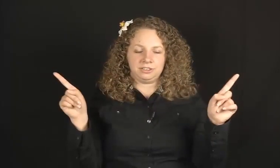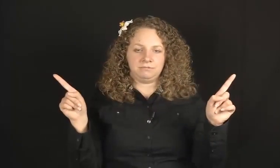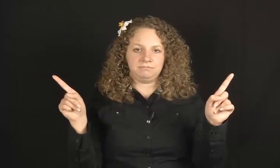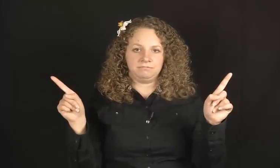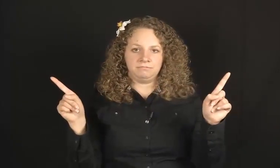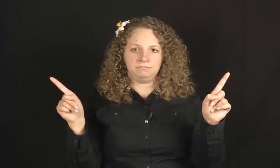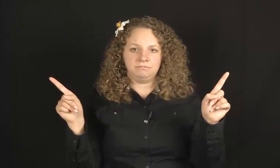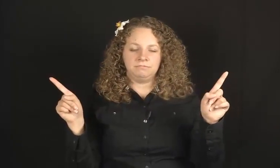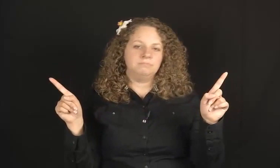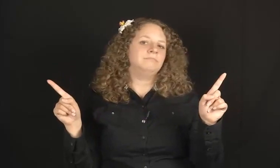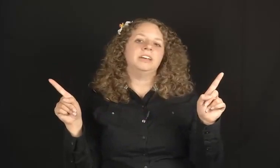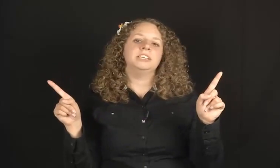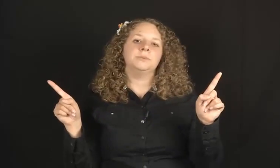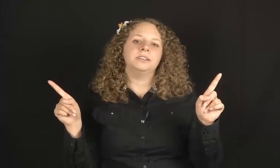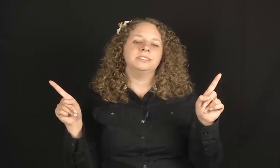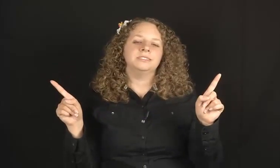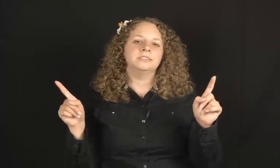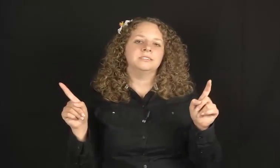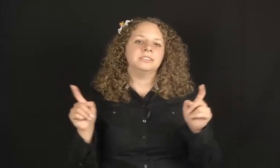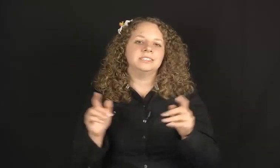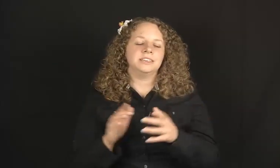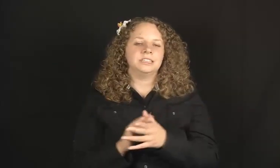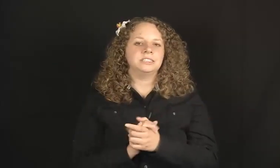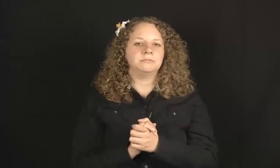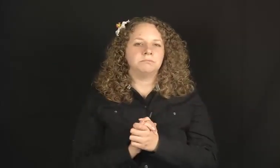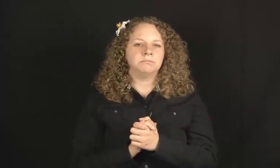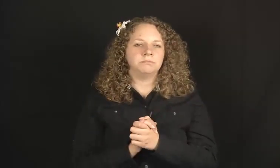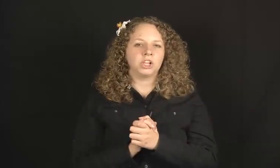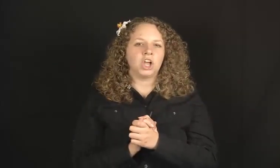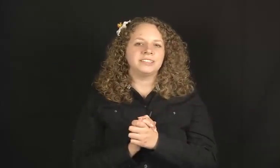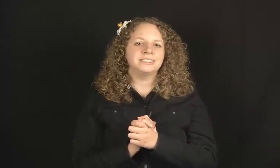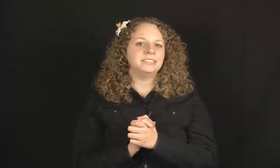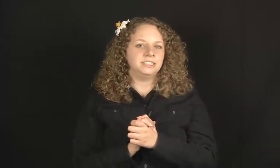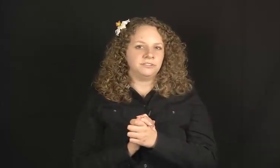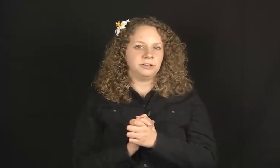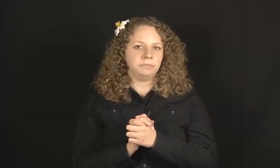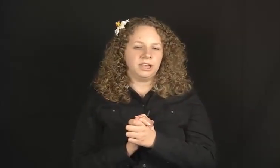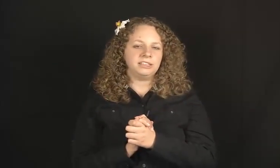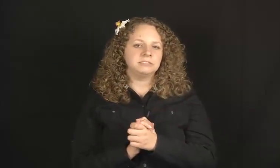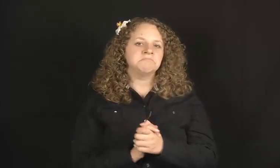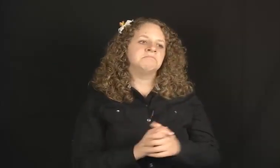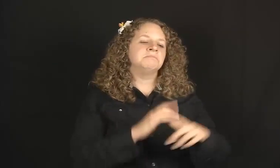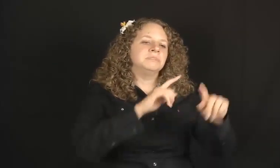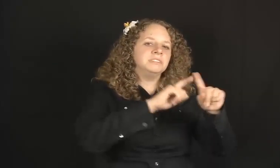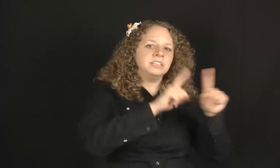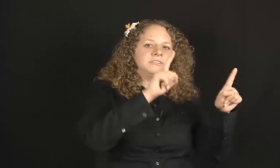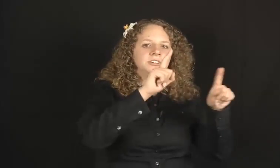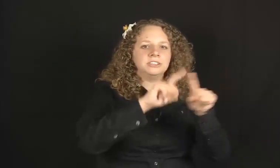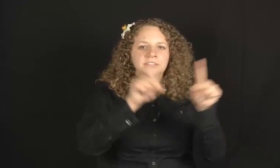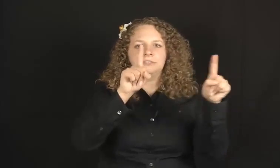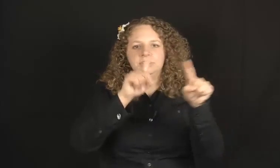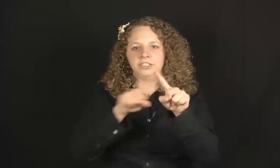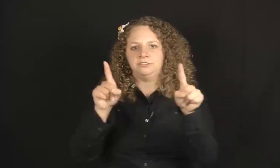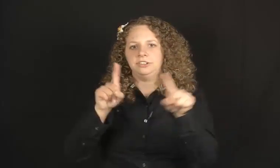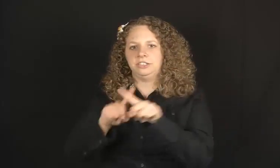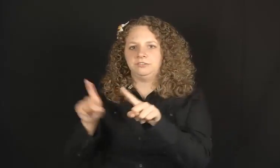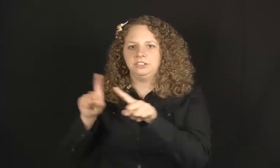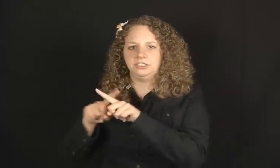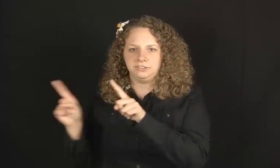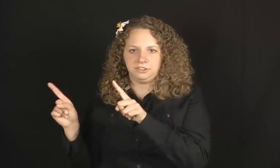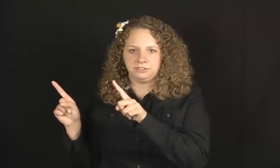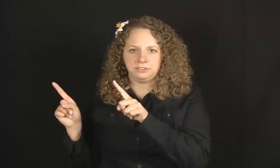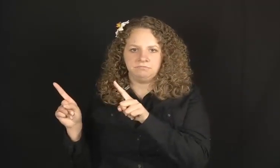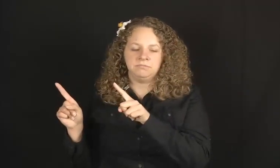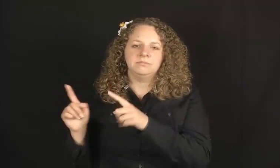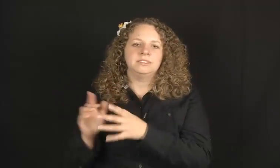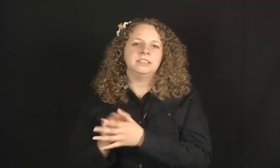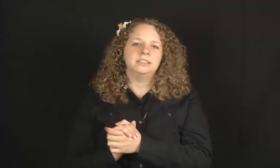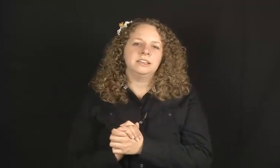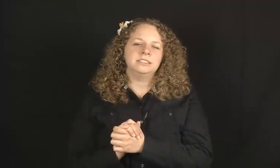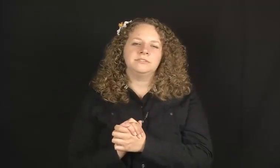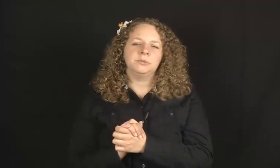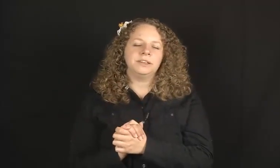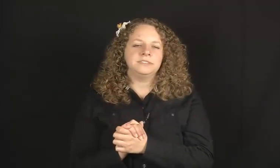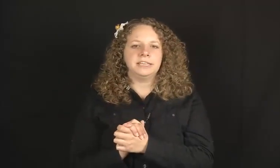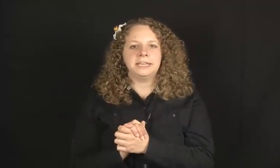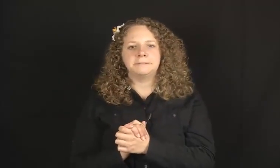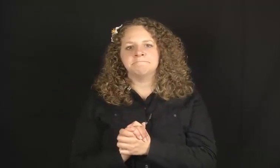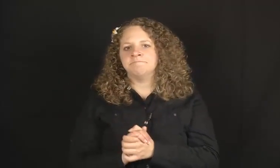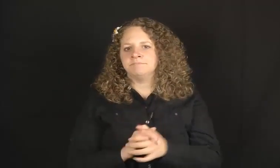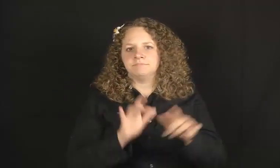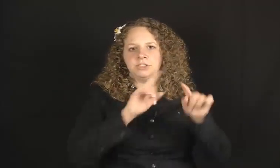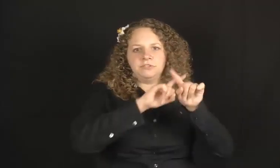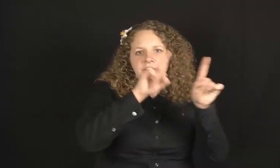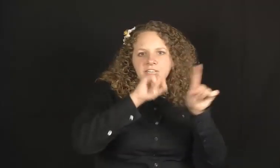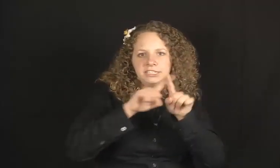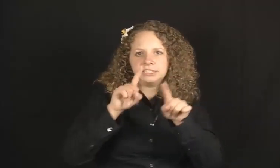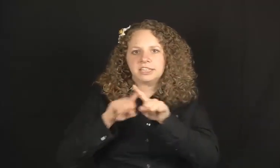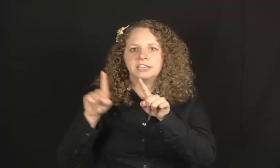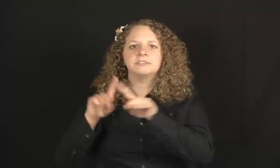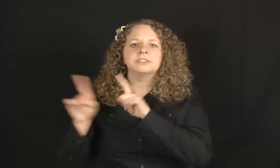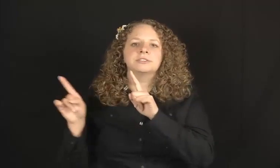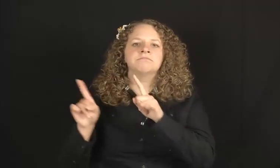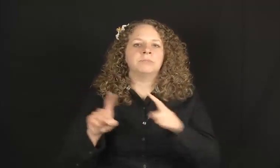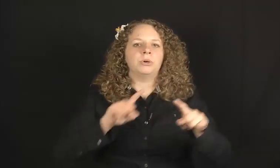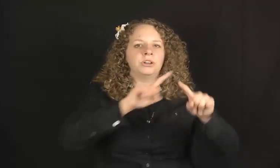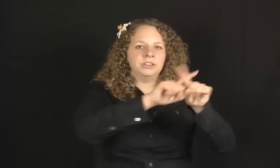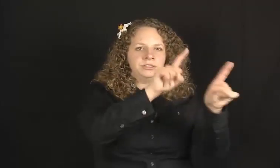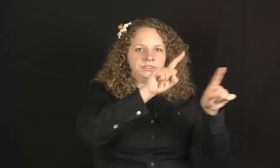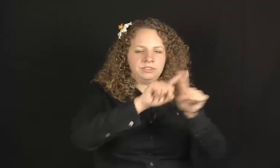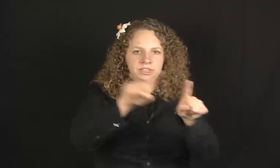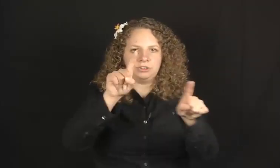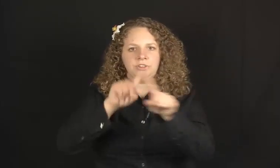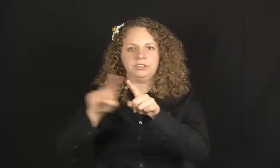DIFFERENT as well as the sign DIFFERENT+ (similar in meaning to various or saying there are